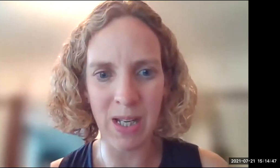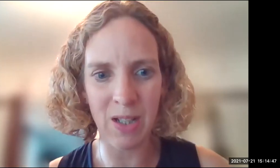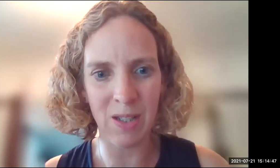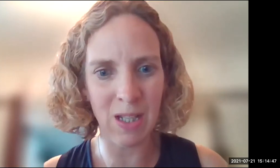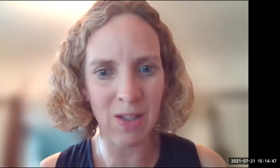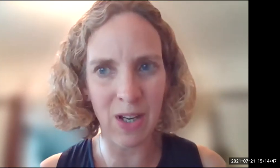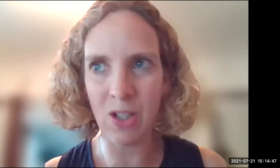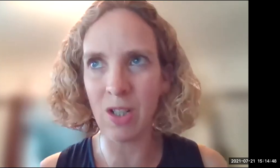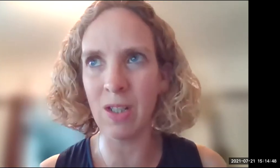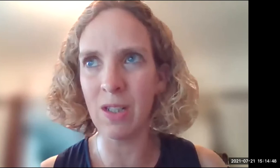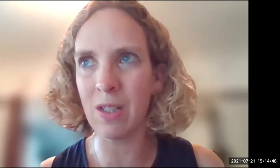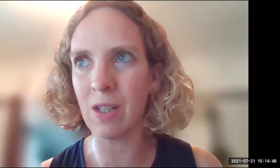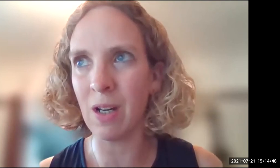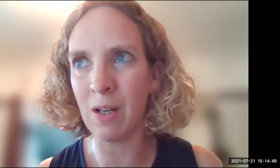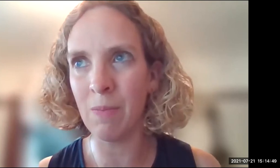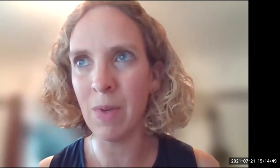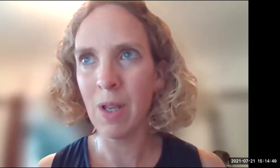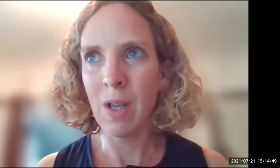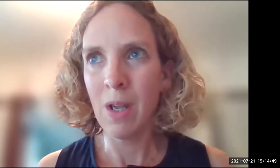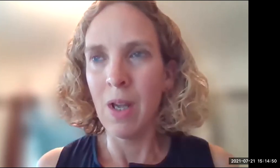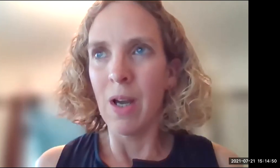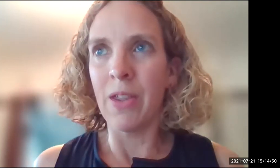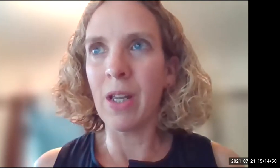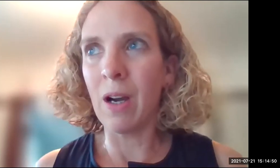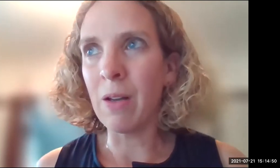Okay. Thank you very much, Sarah. Thank you so much to all of